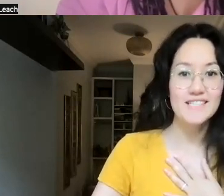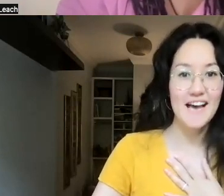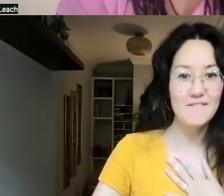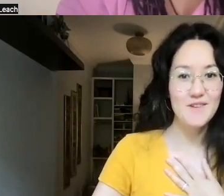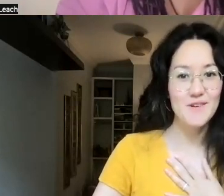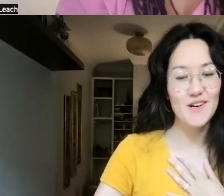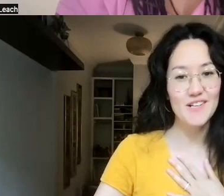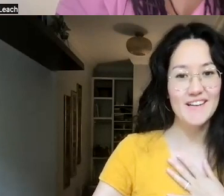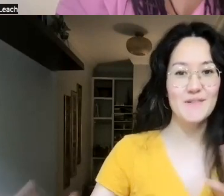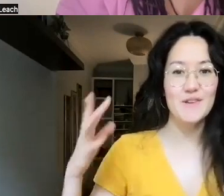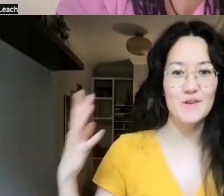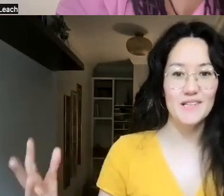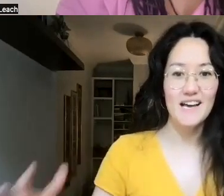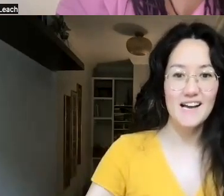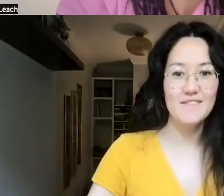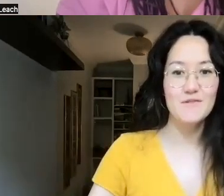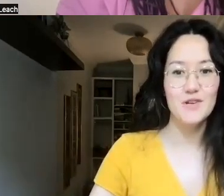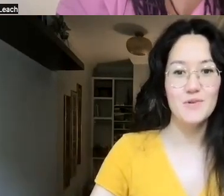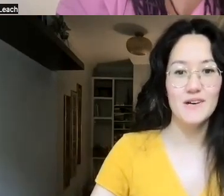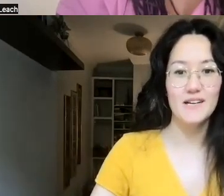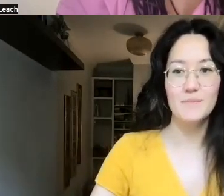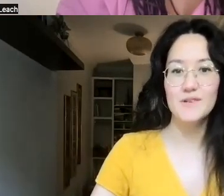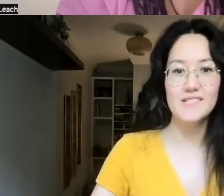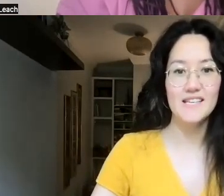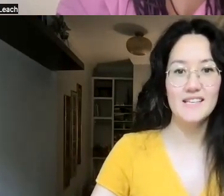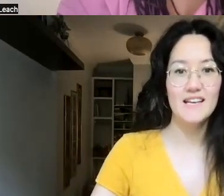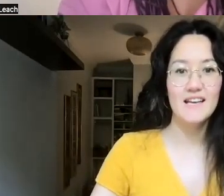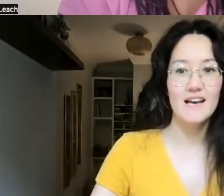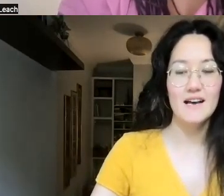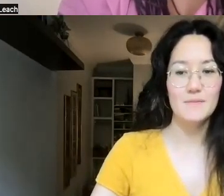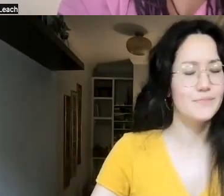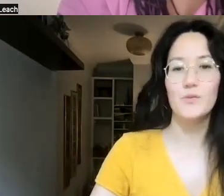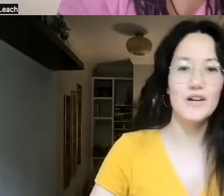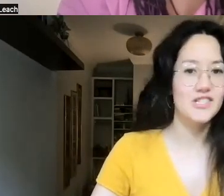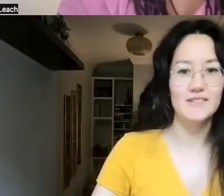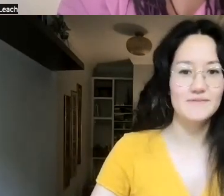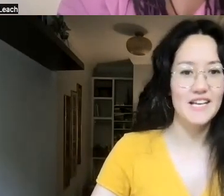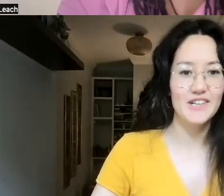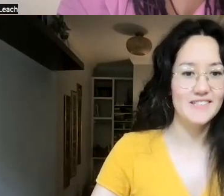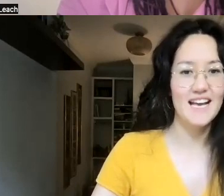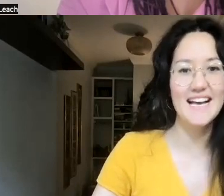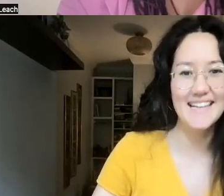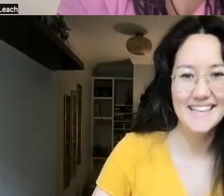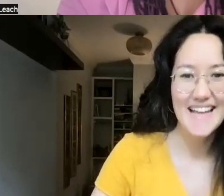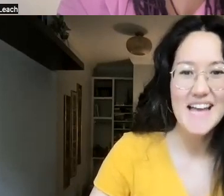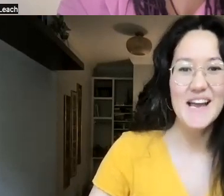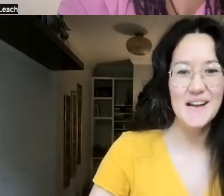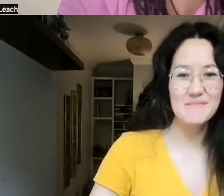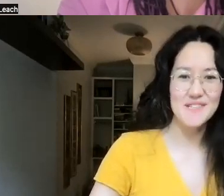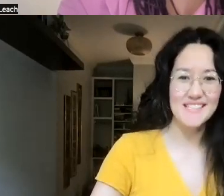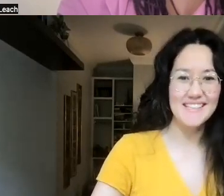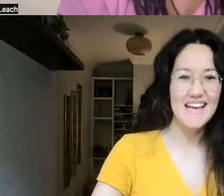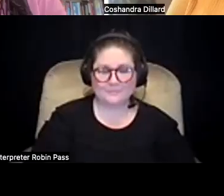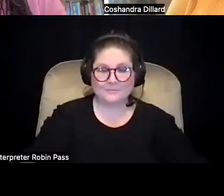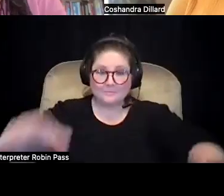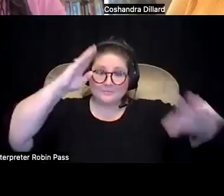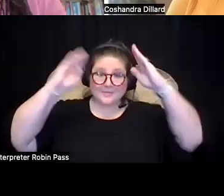have you all here whether you are live or you are in person uh or watching later not in person um